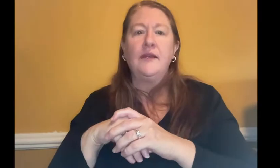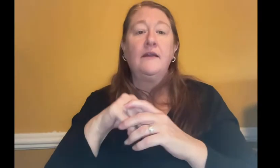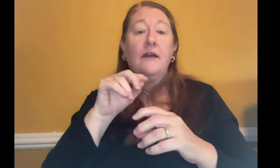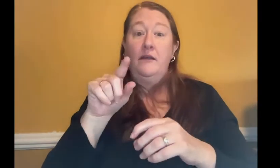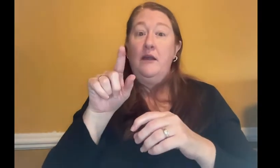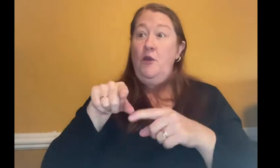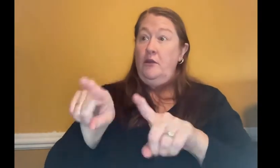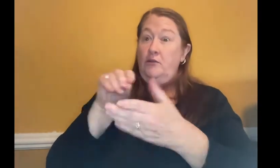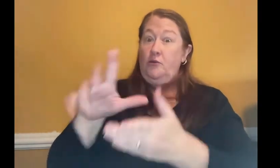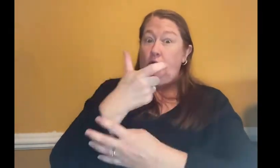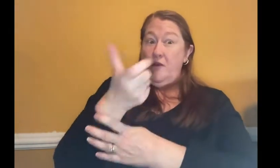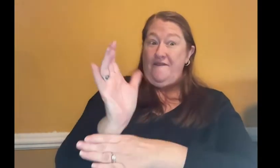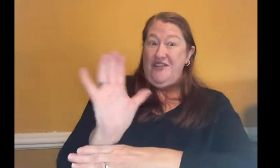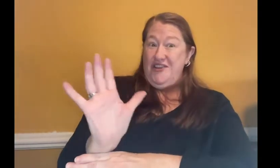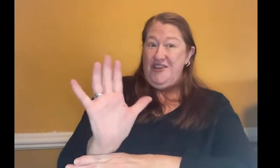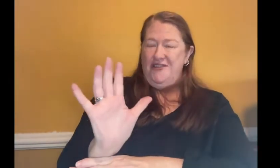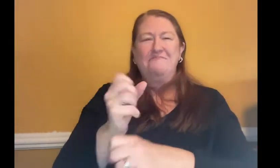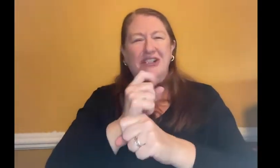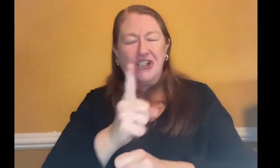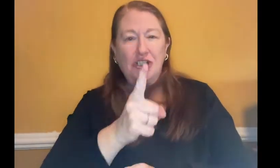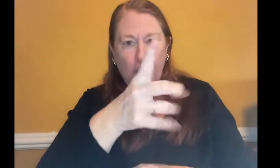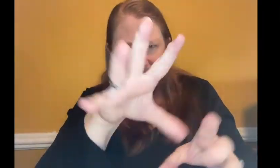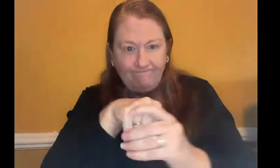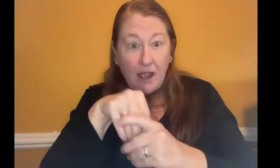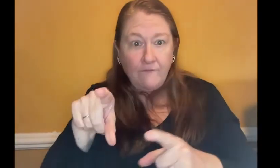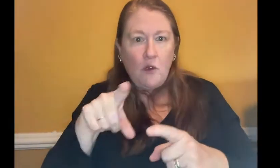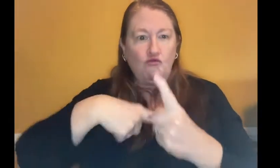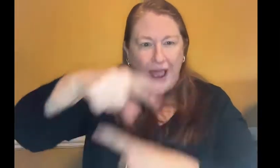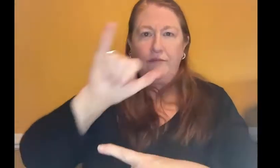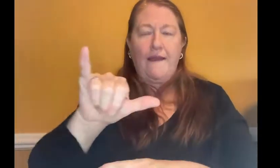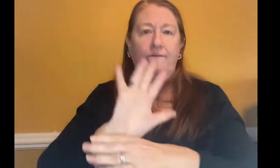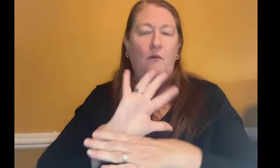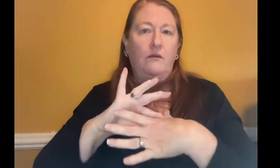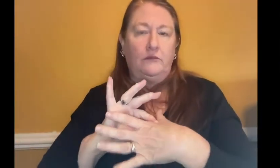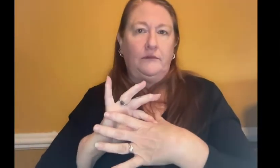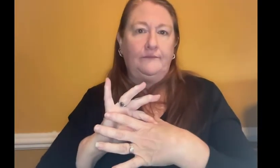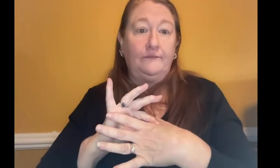As students watch a video, can you engage them around that video content,